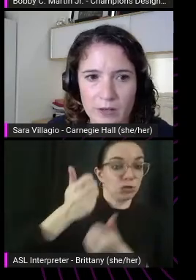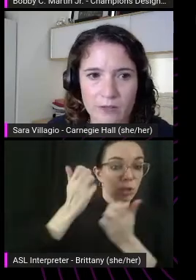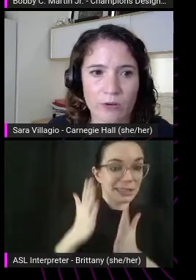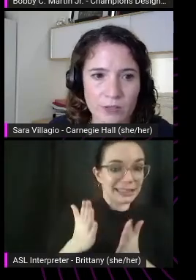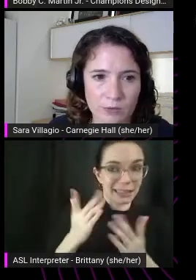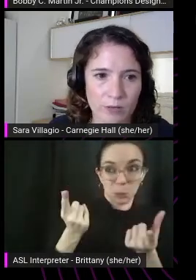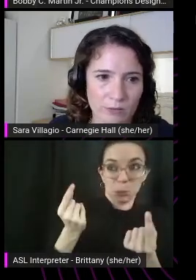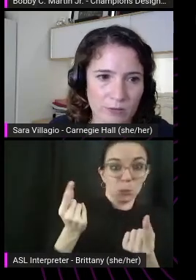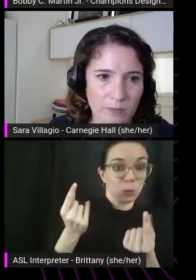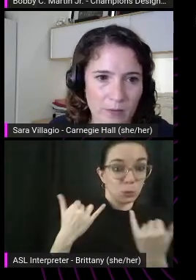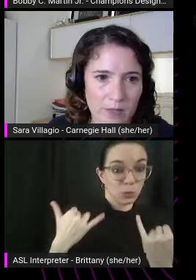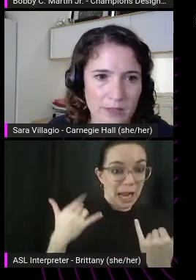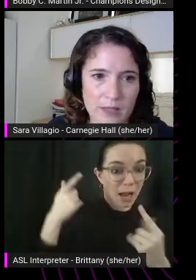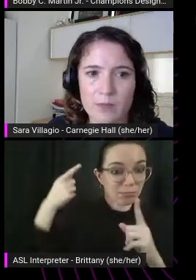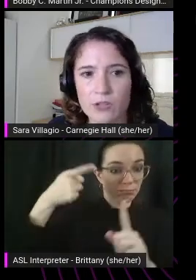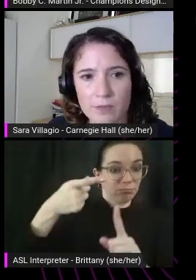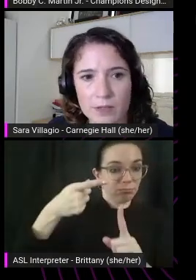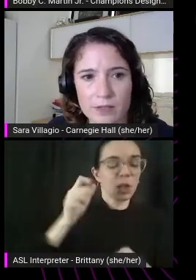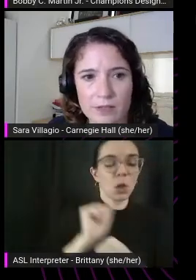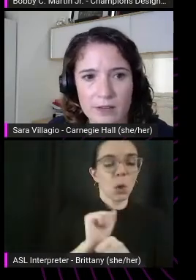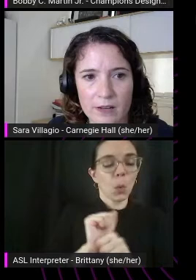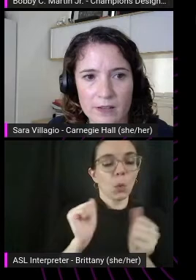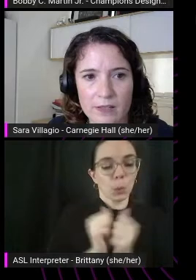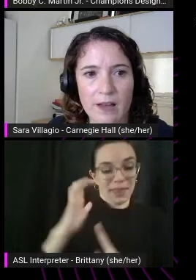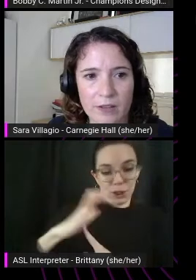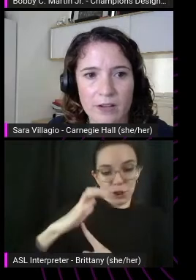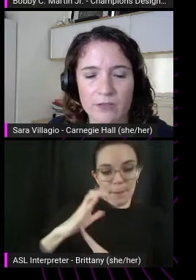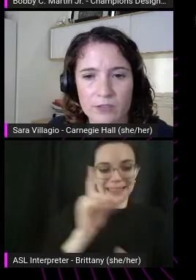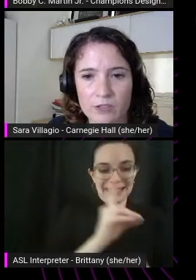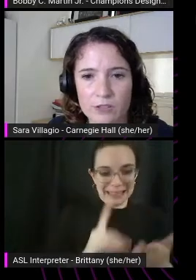And of course we worked with Bobby and the team at Champions to have that conversation,